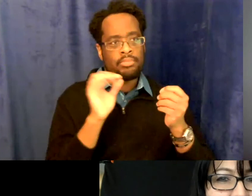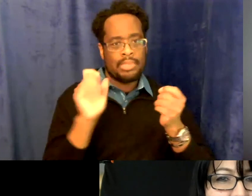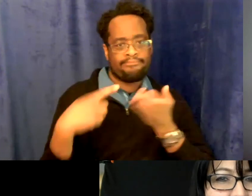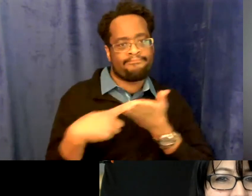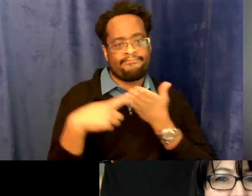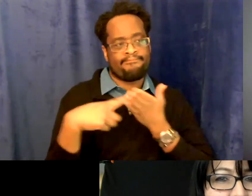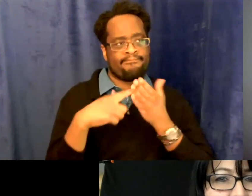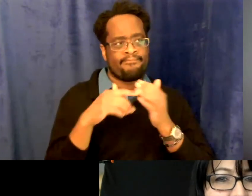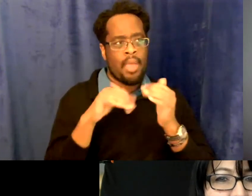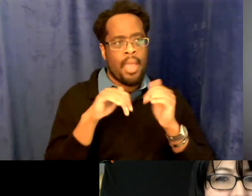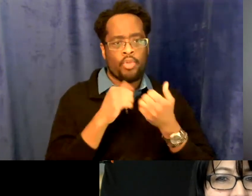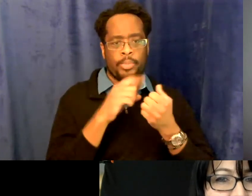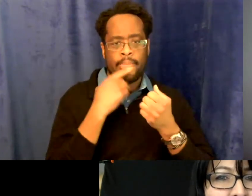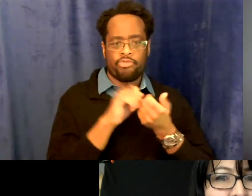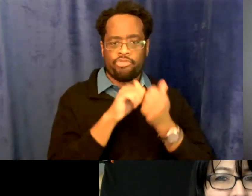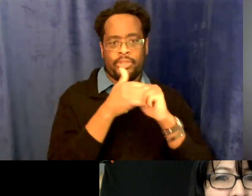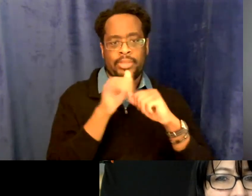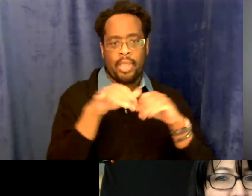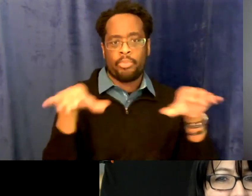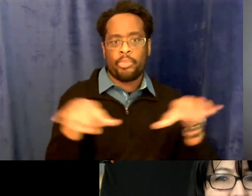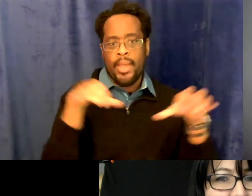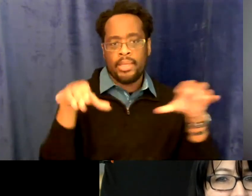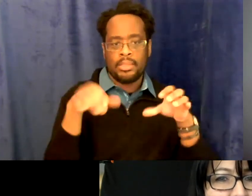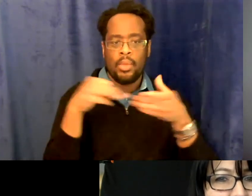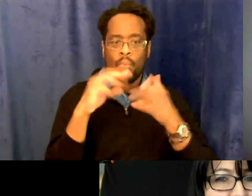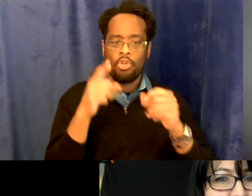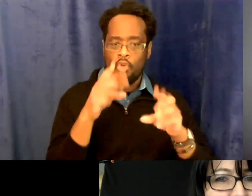and there's several different organizations that can be involved with as well on how best to